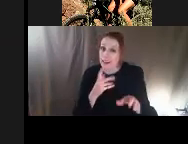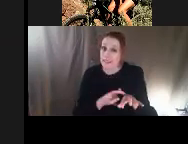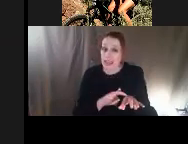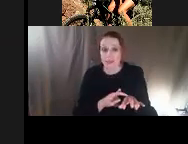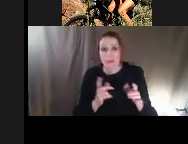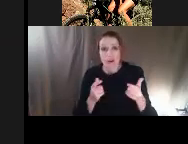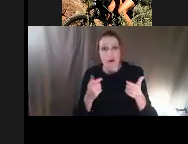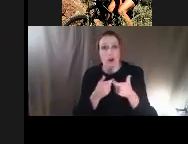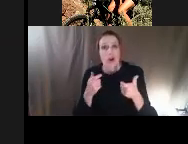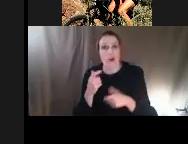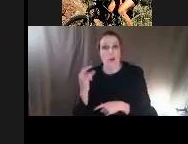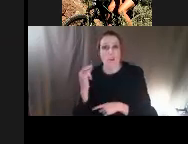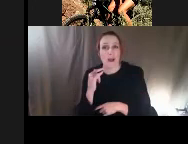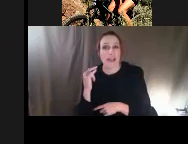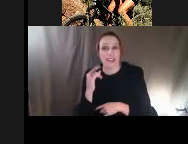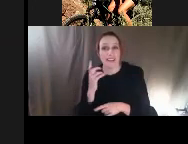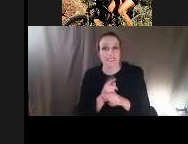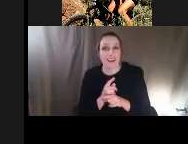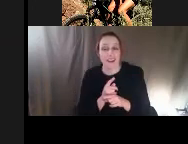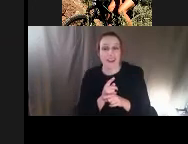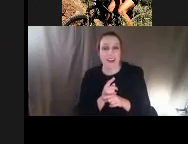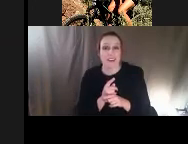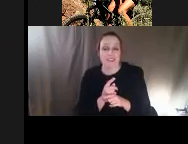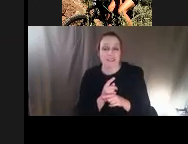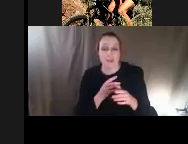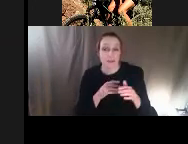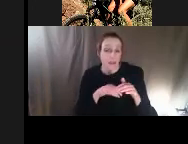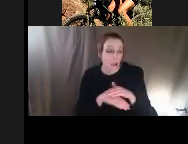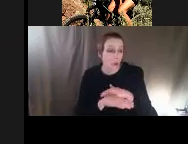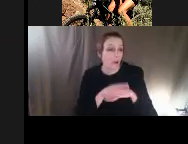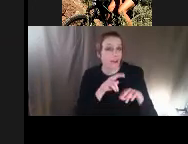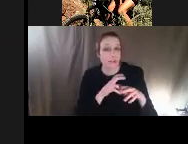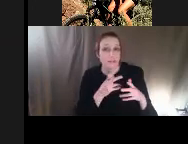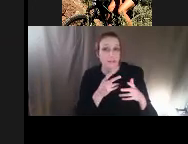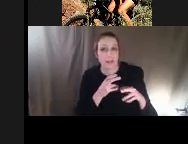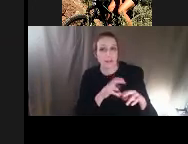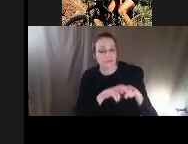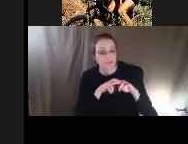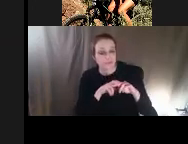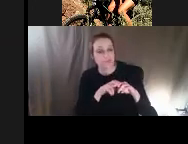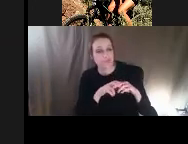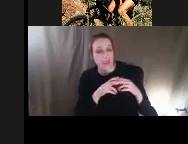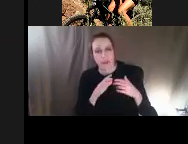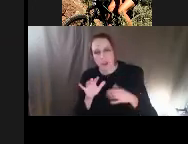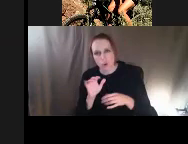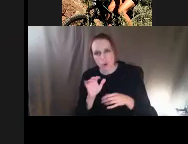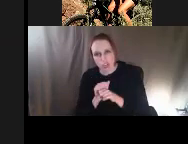recognizing when we are on autopilot, when we are going autopilot, your job is pretty demanding, so you kind of forget some of the things that you